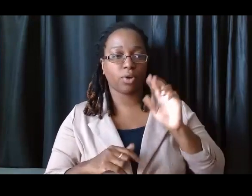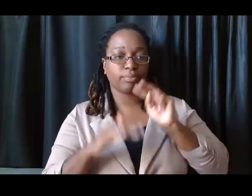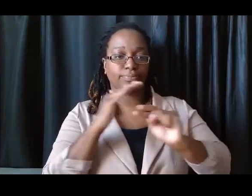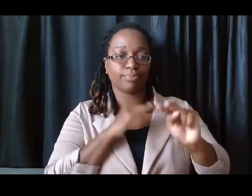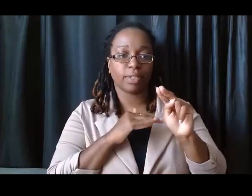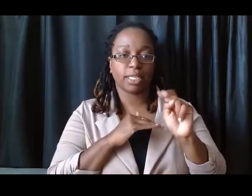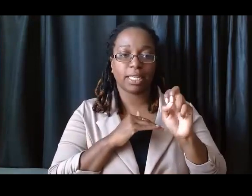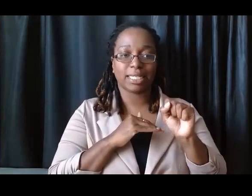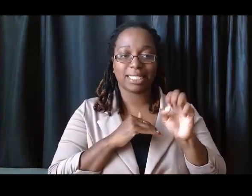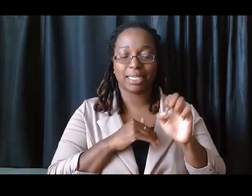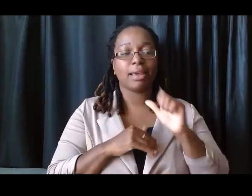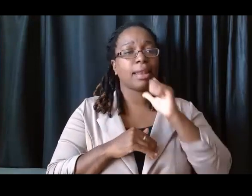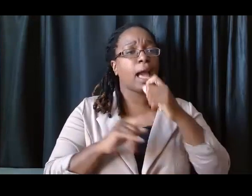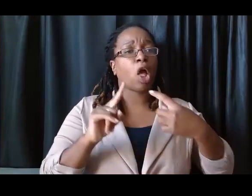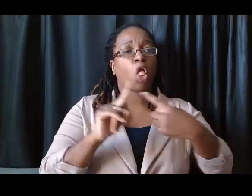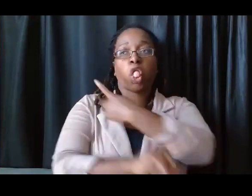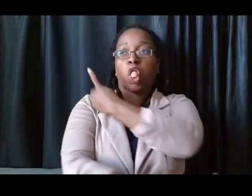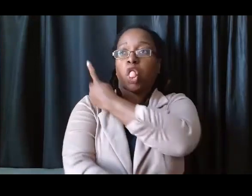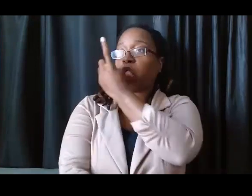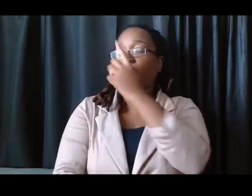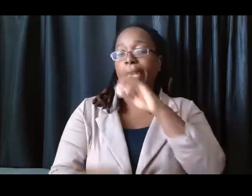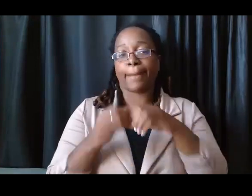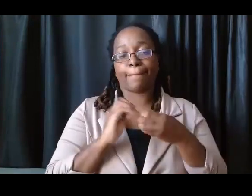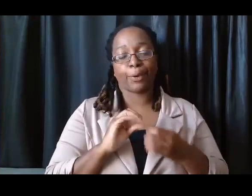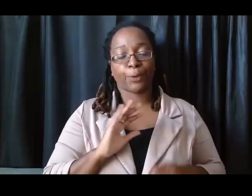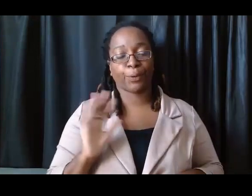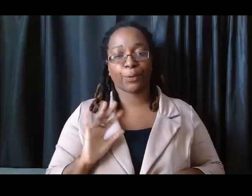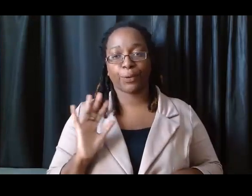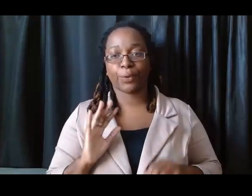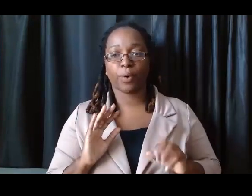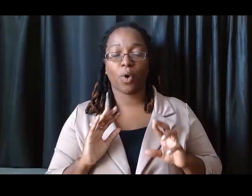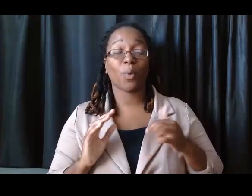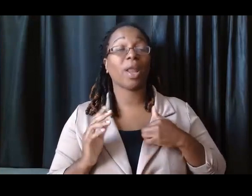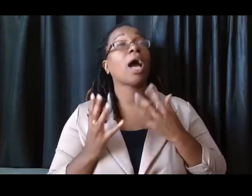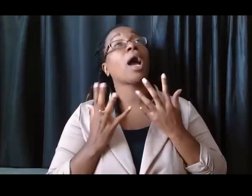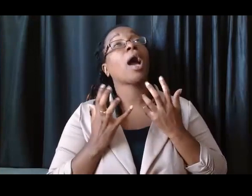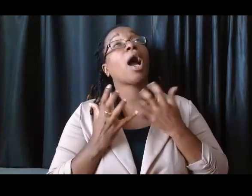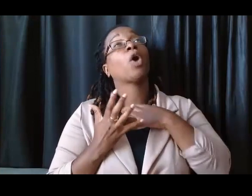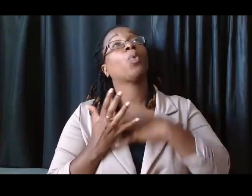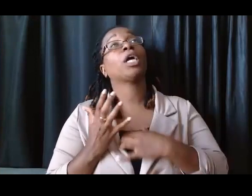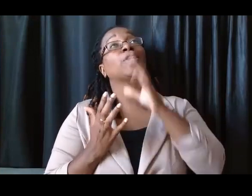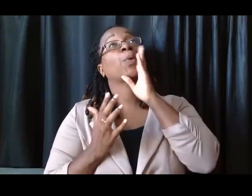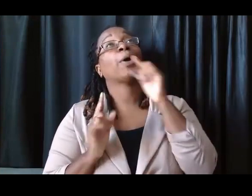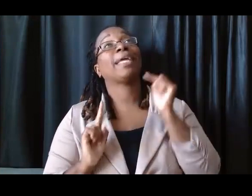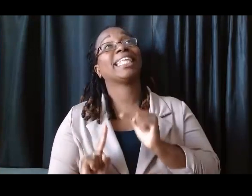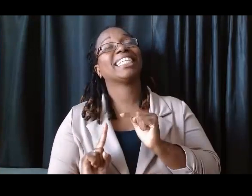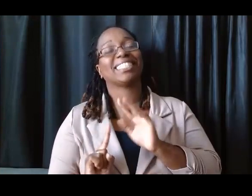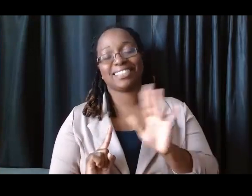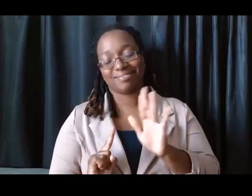just a random guess or a guess of what you wish. You really want to be making an educated guess.